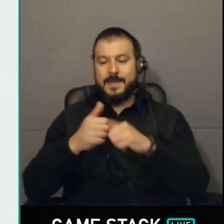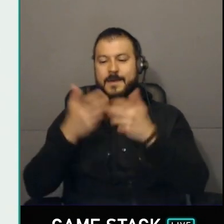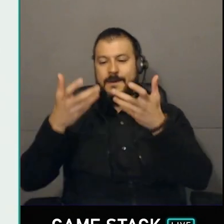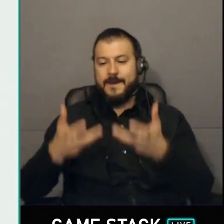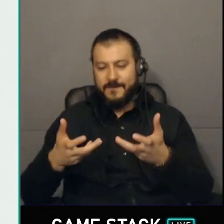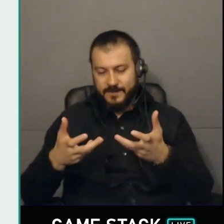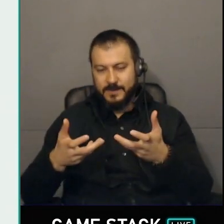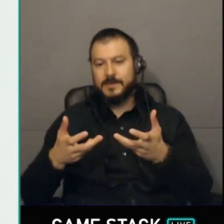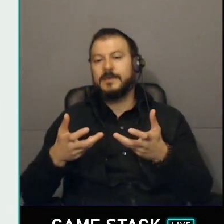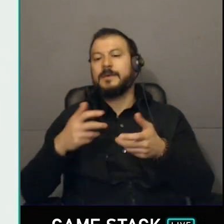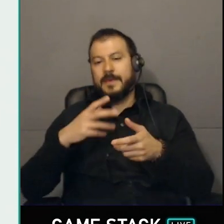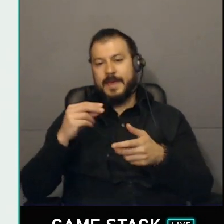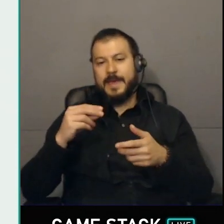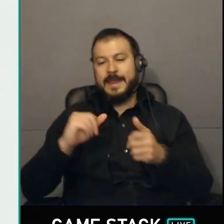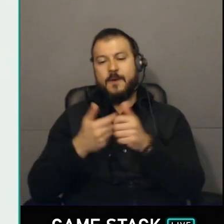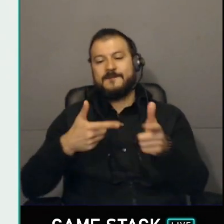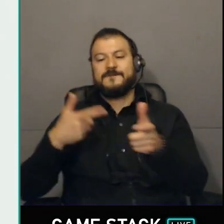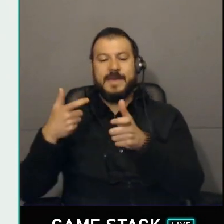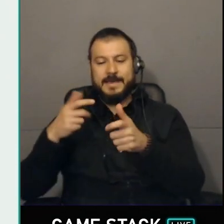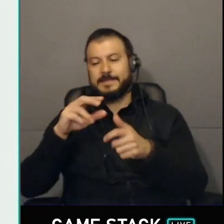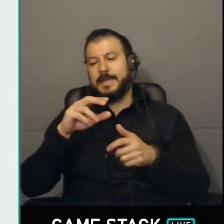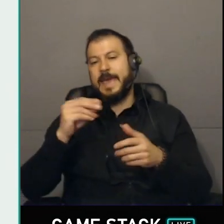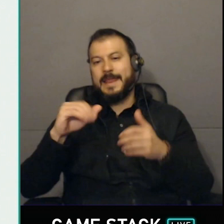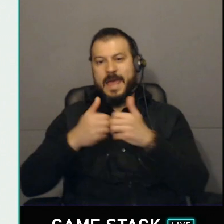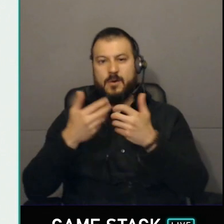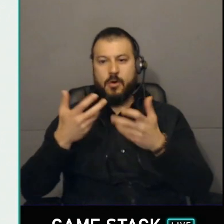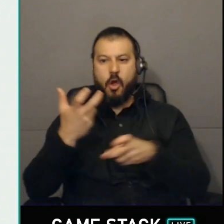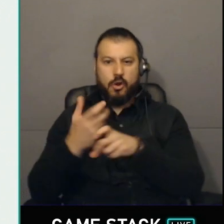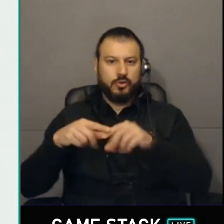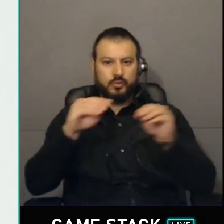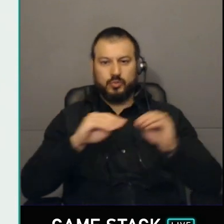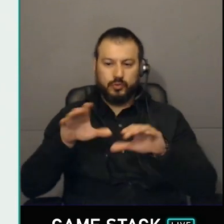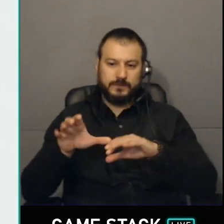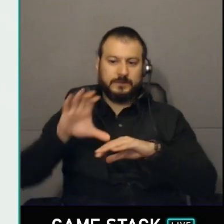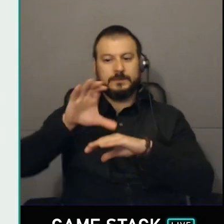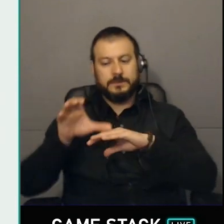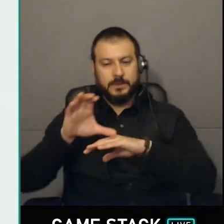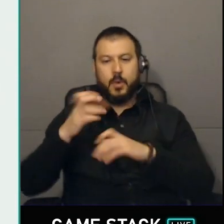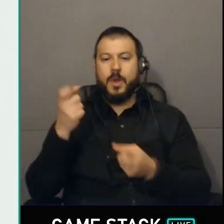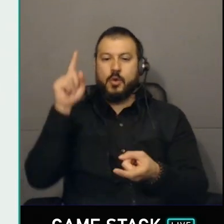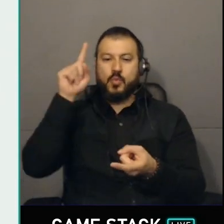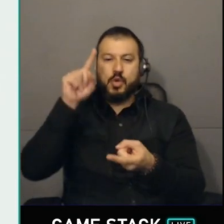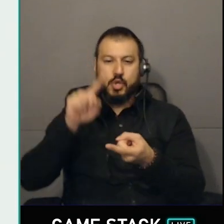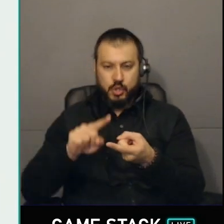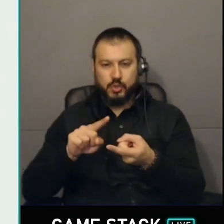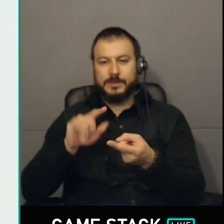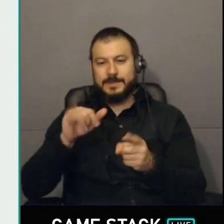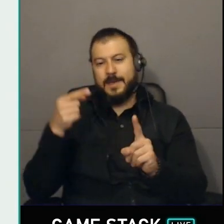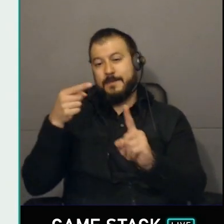the linear components, and the inertia of the body for the angular components. And we want to reduce that point